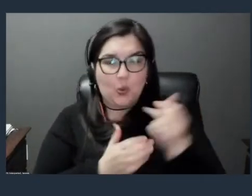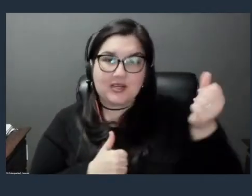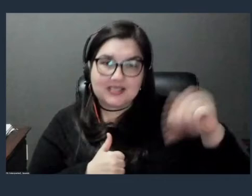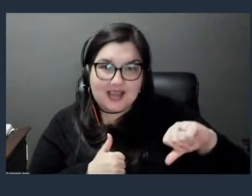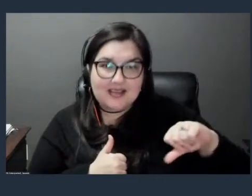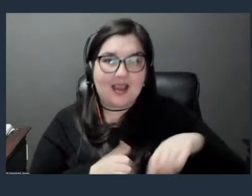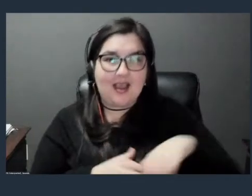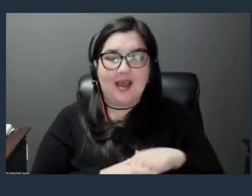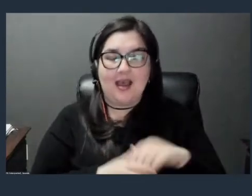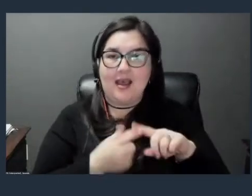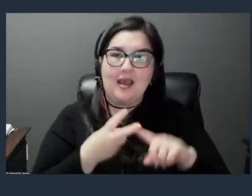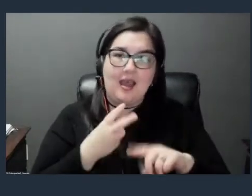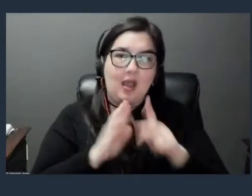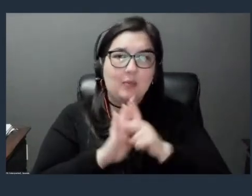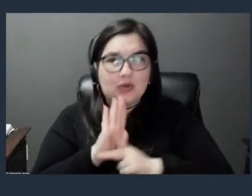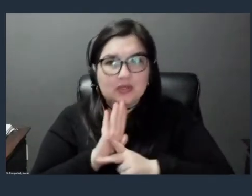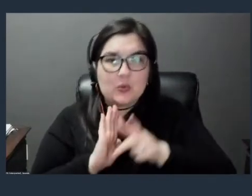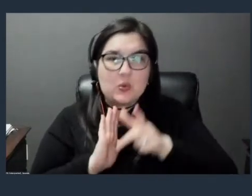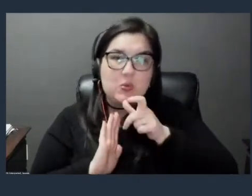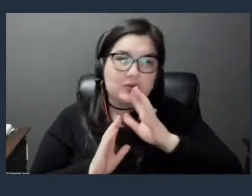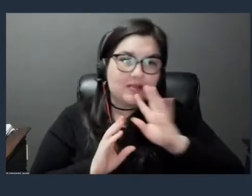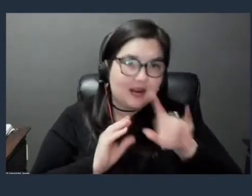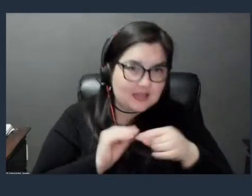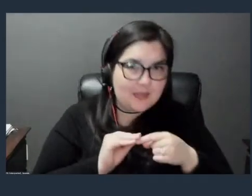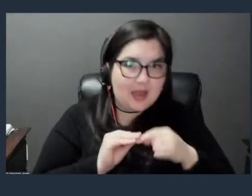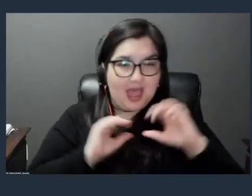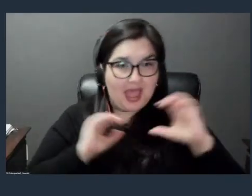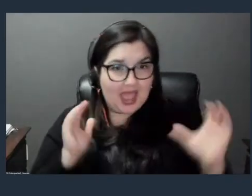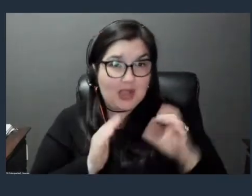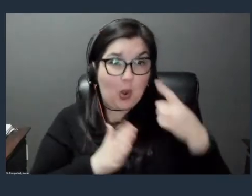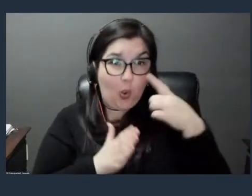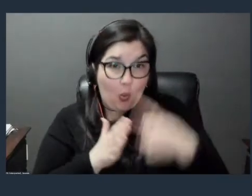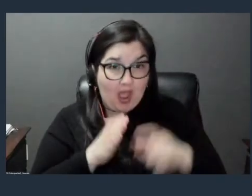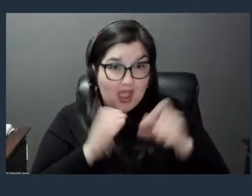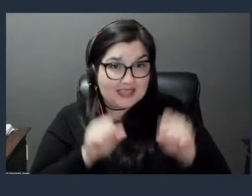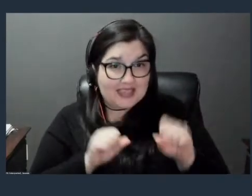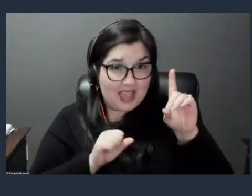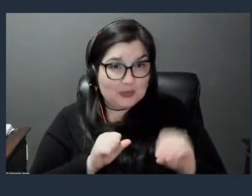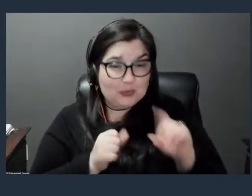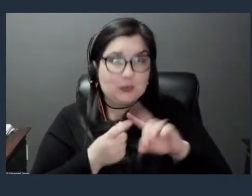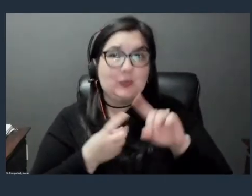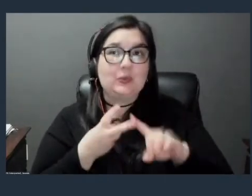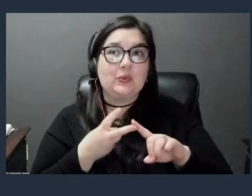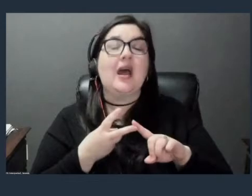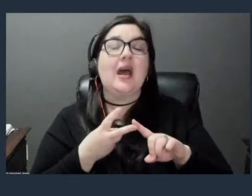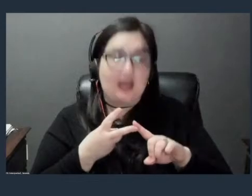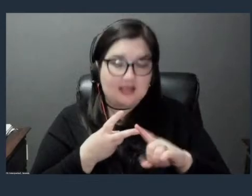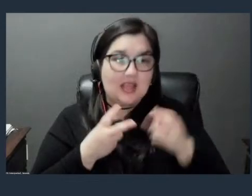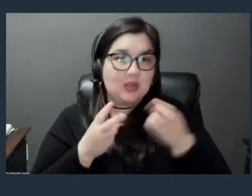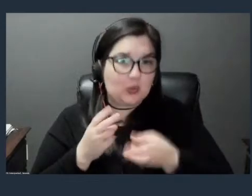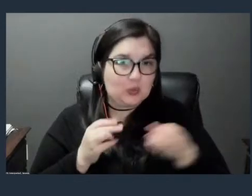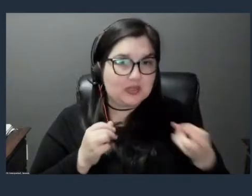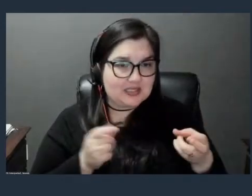it says who it's talking about, there's an action, it says what they can do, and then there's a resource. And the resource refers to,